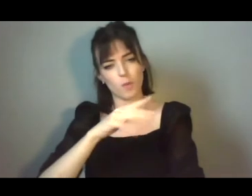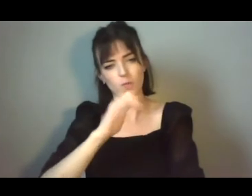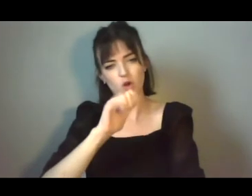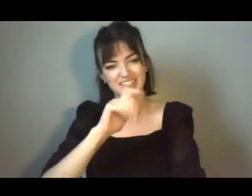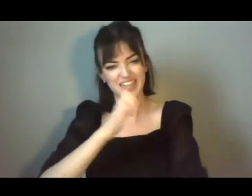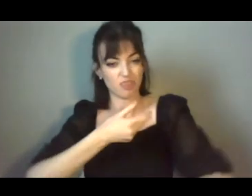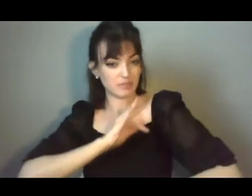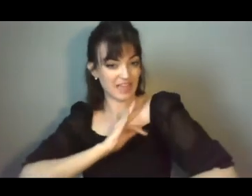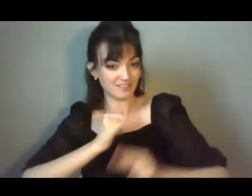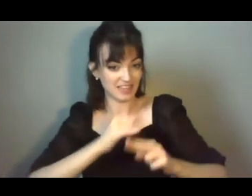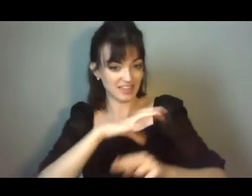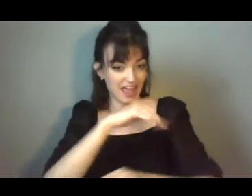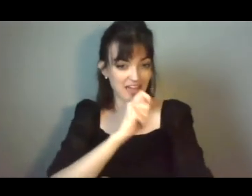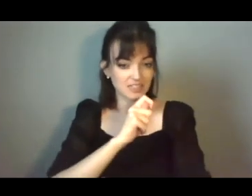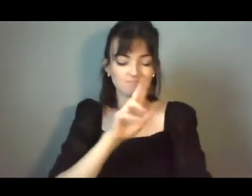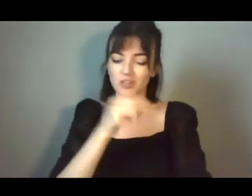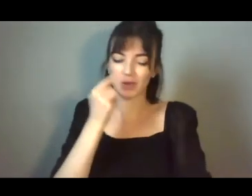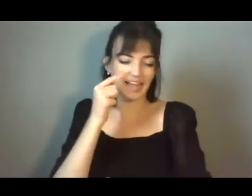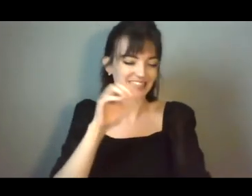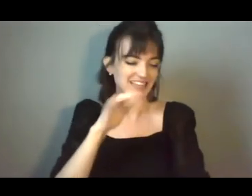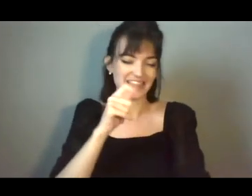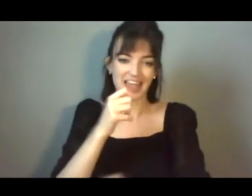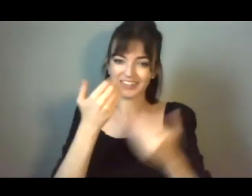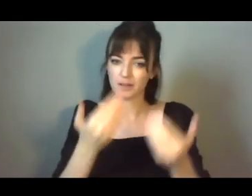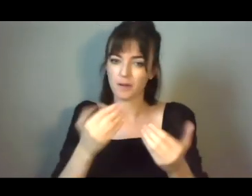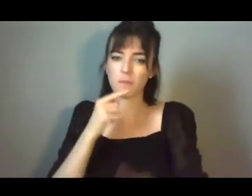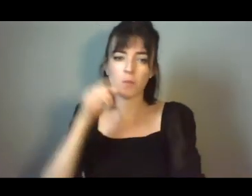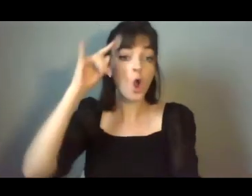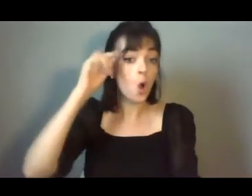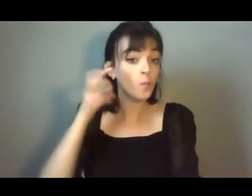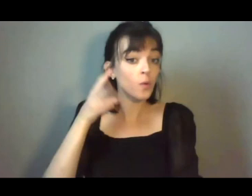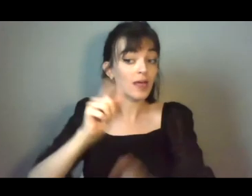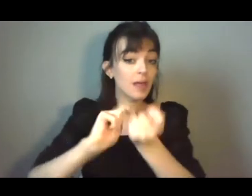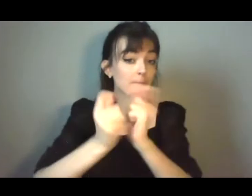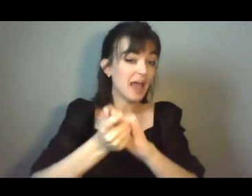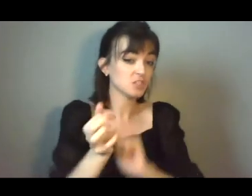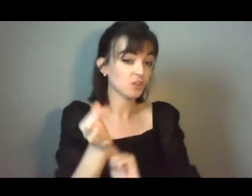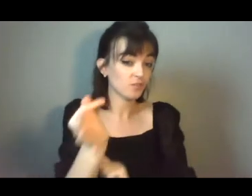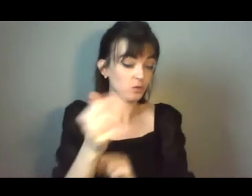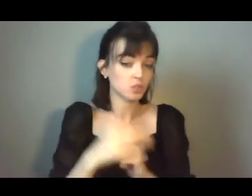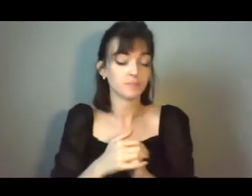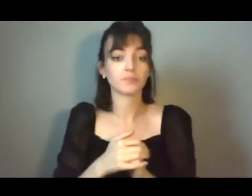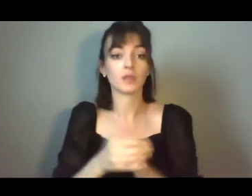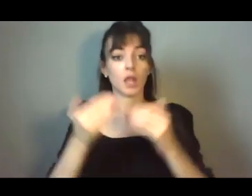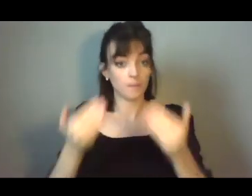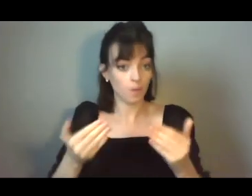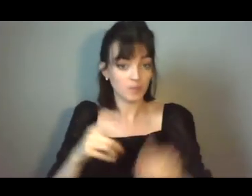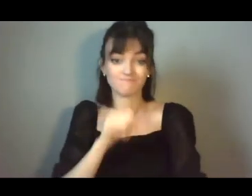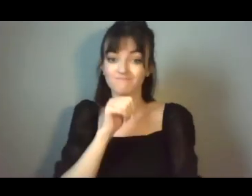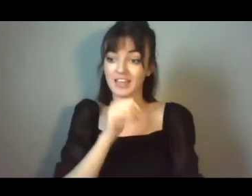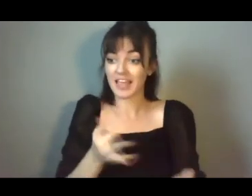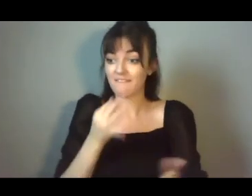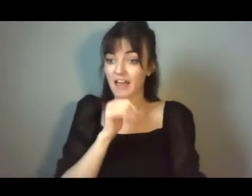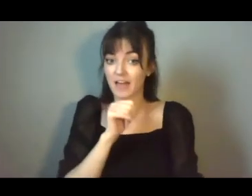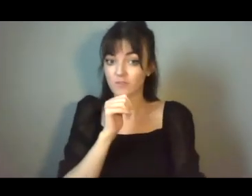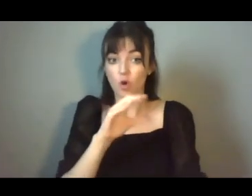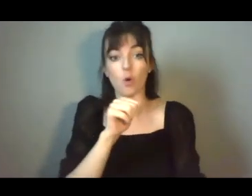and you won't see this in the act at the moment, that person acting as a DMR in the course of a